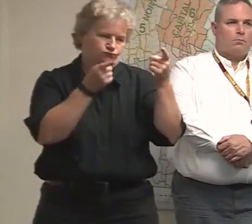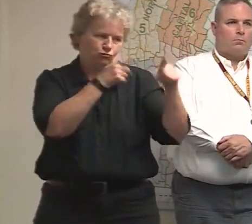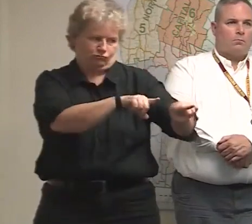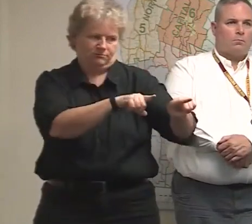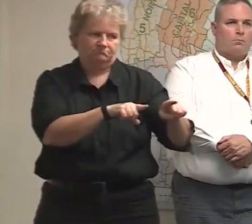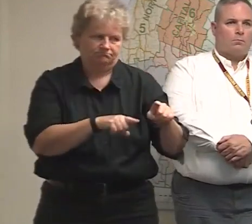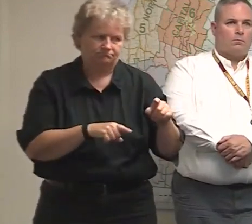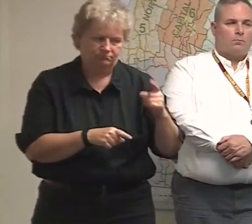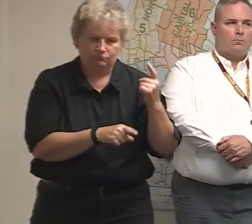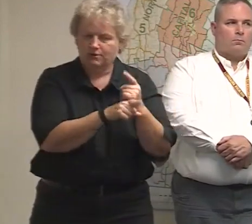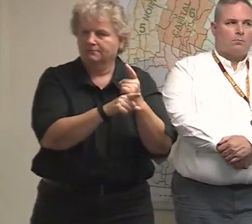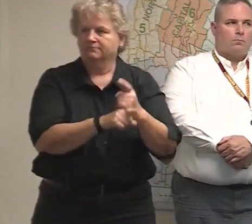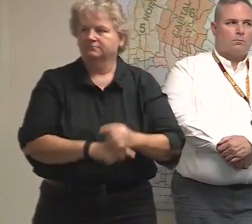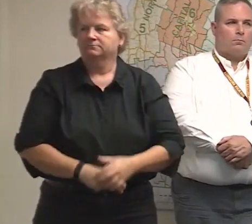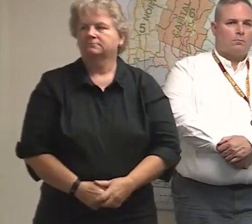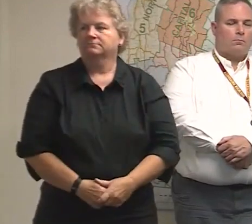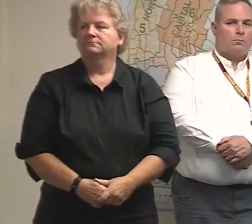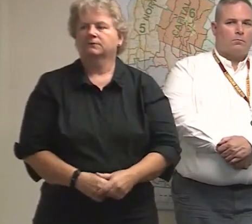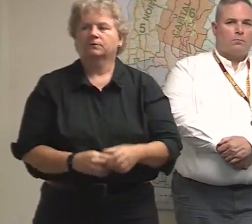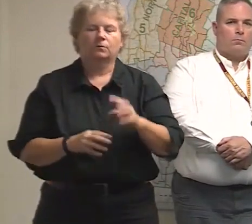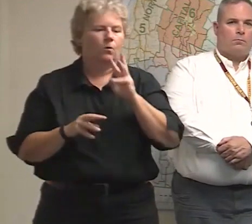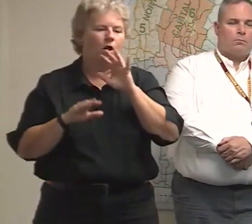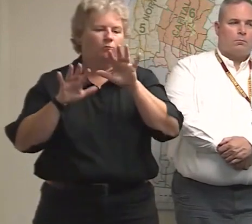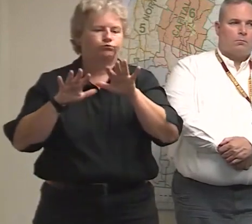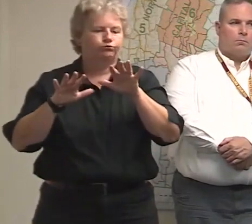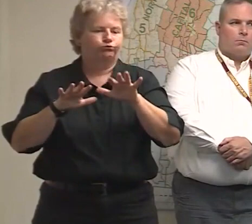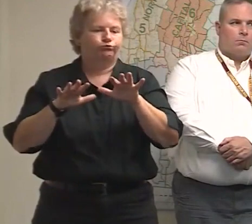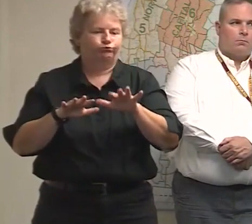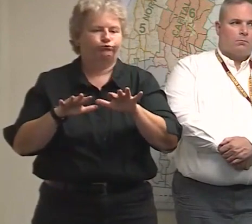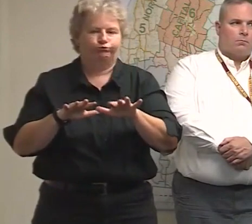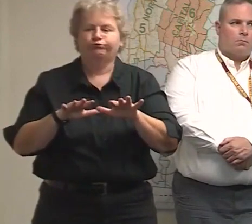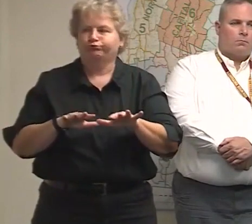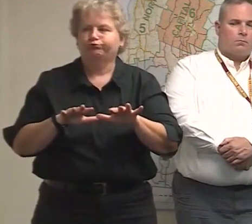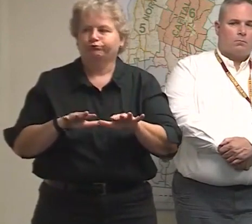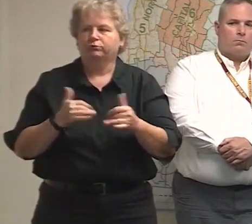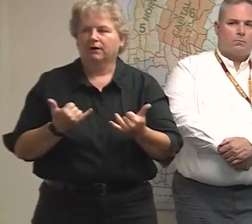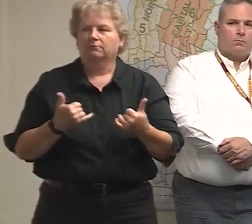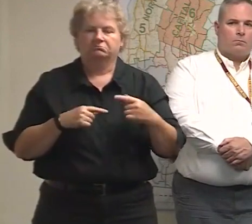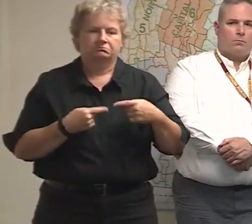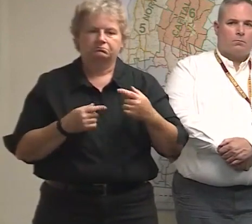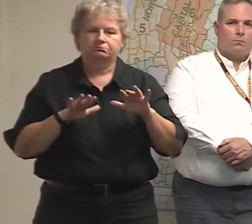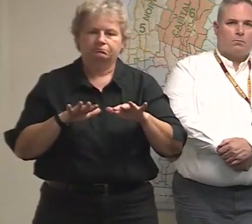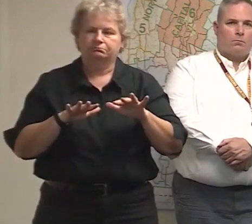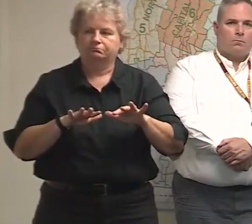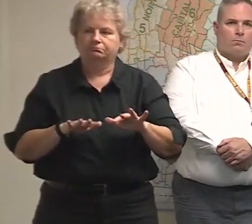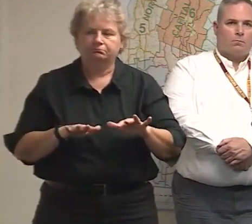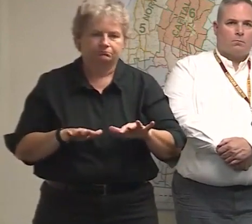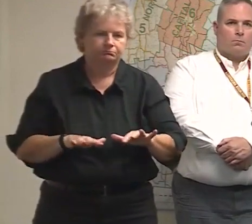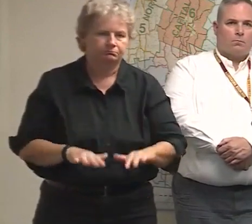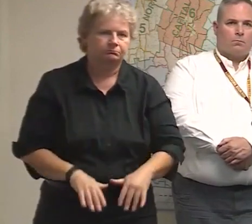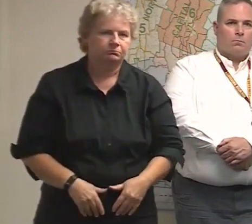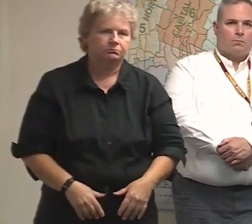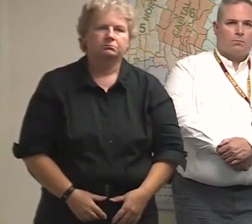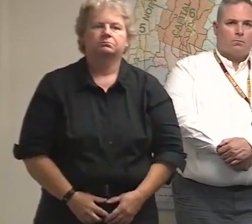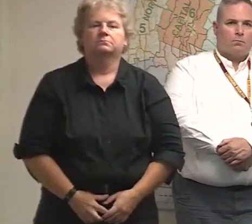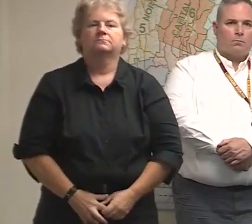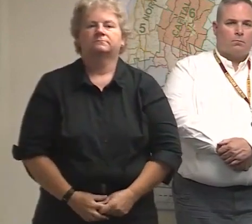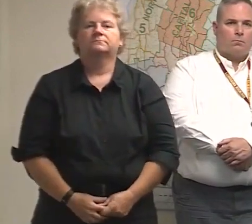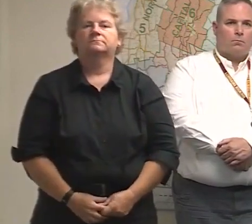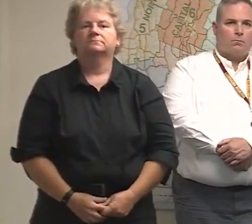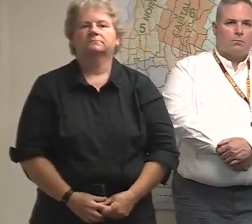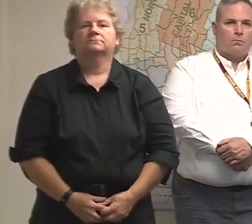YES, THE LEVEL IN THE WINOOSKI RIVER AND THE DOG RIVER HAVE RECEDED SO THAT TAKES PRESSURE OFF THE ENTIRE SYSTEM.